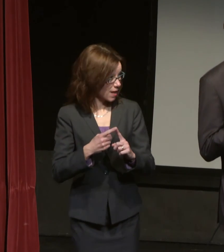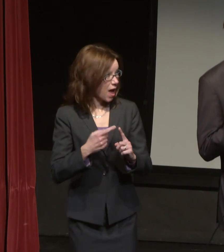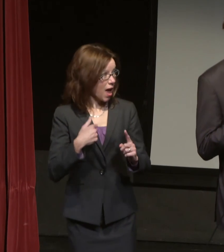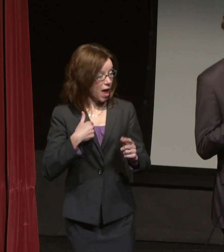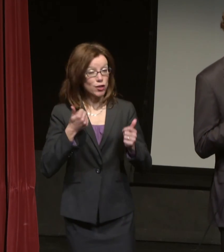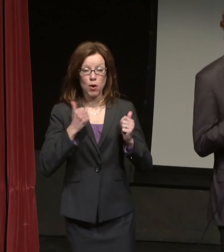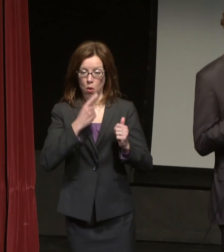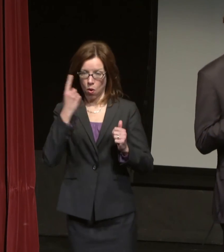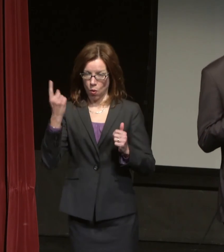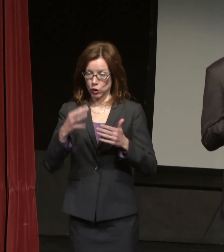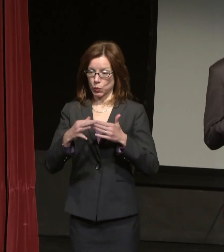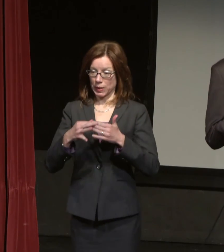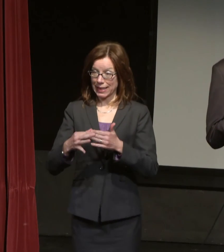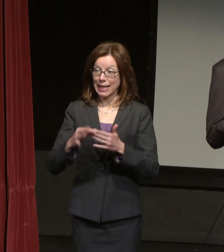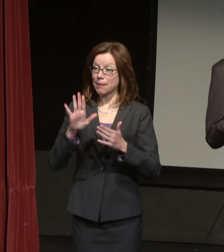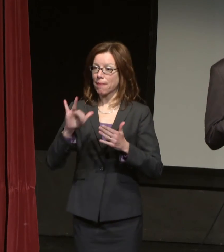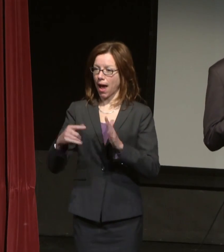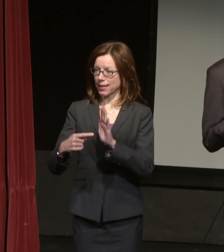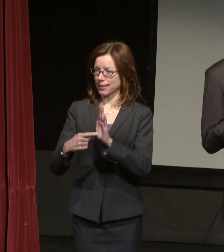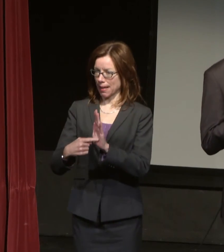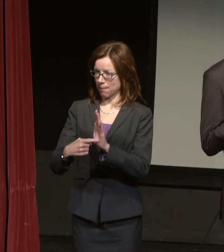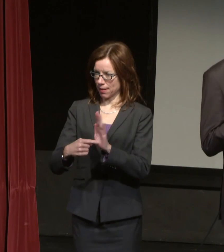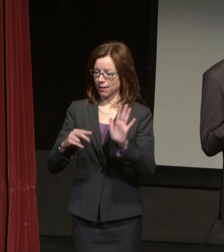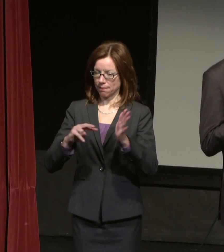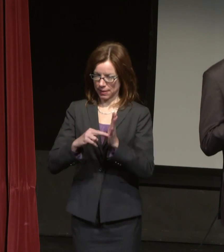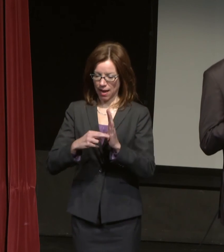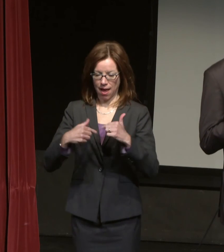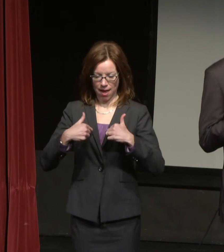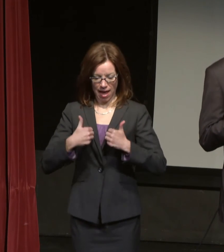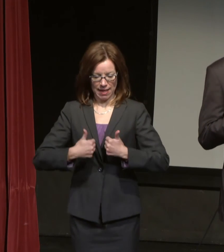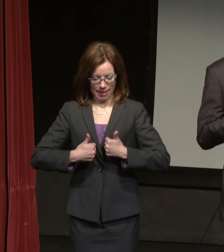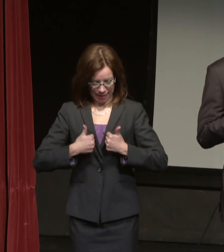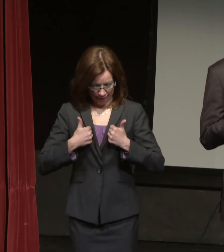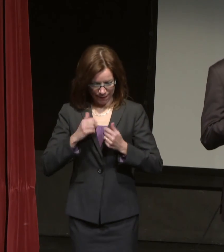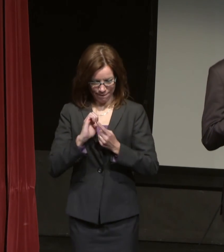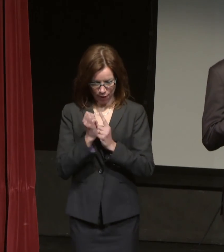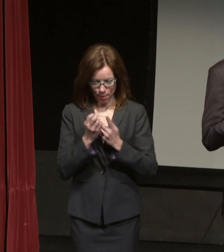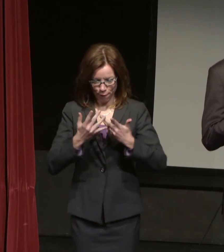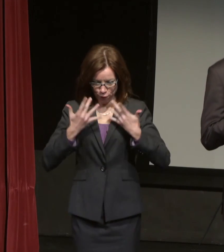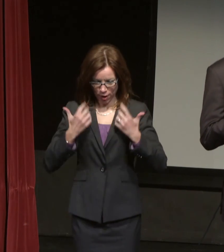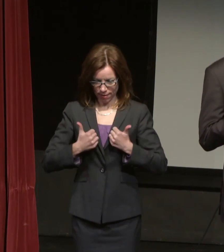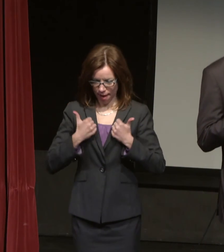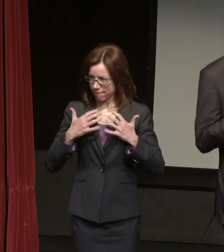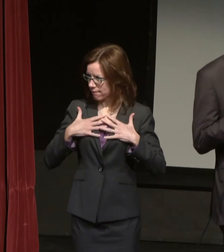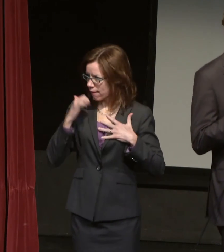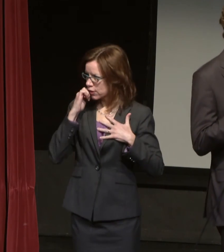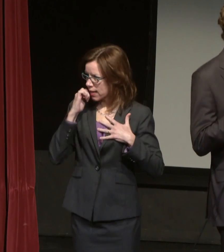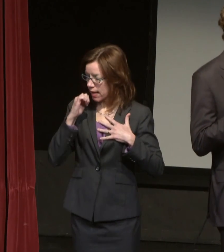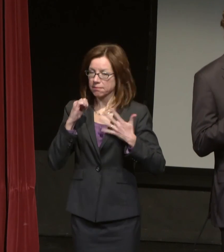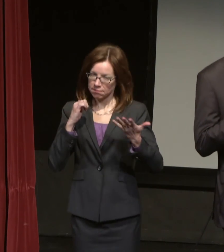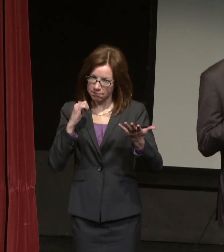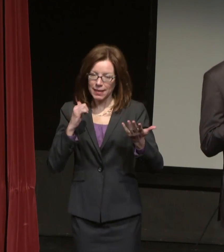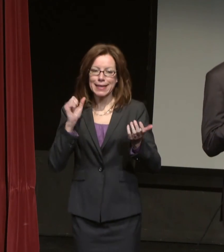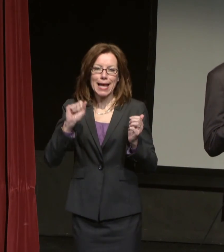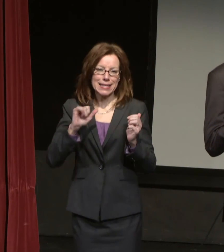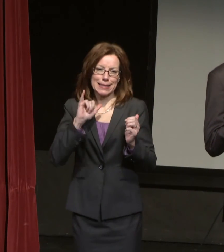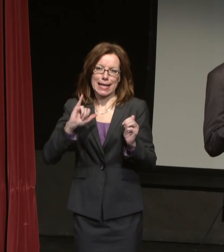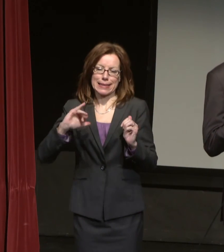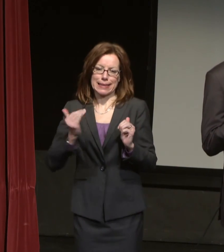So try to have an environmentally friendly life just in your own day-to-day life. Yes, it's only a drop in the ocean and a small influence,